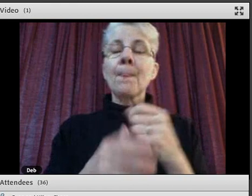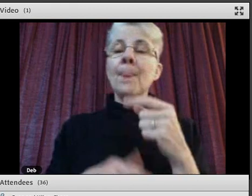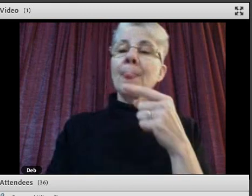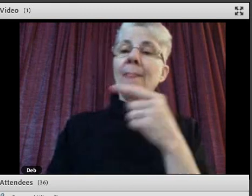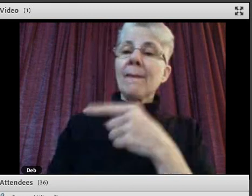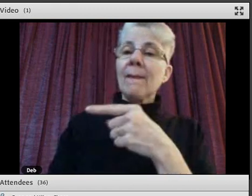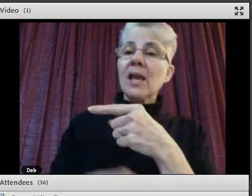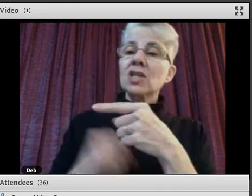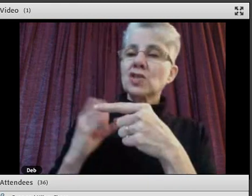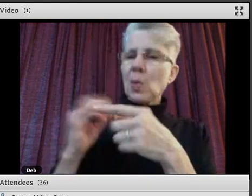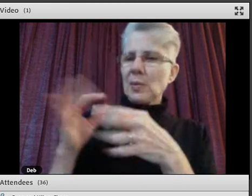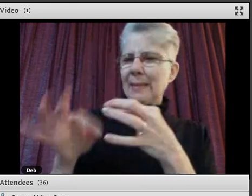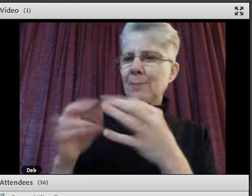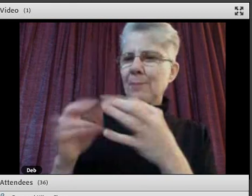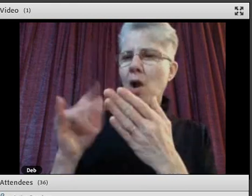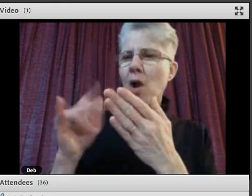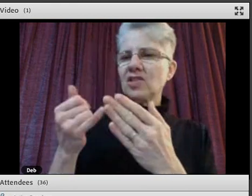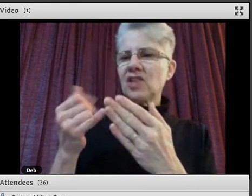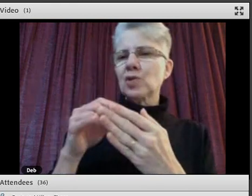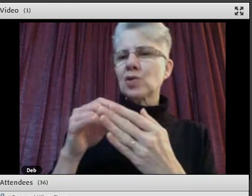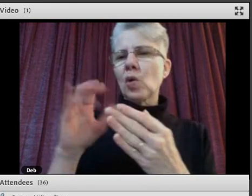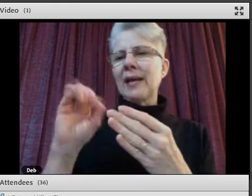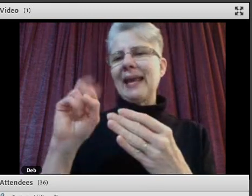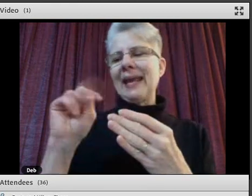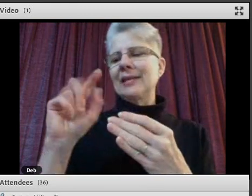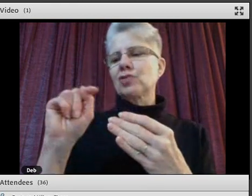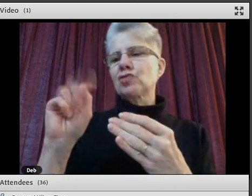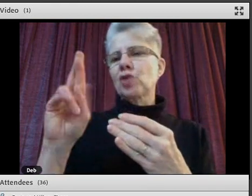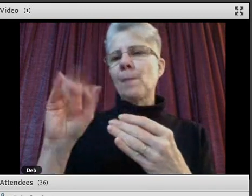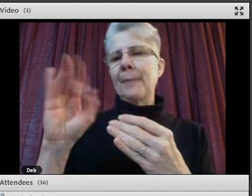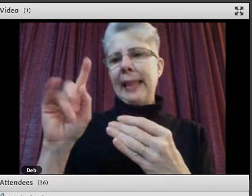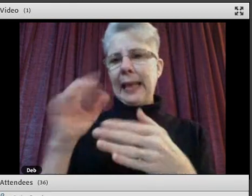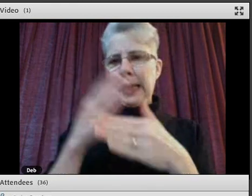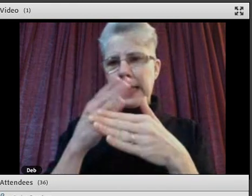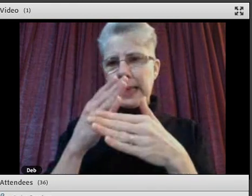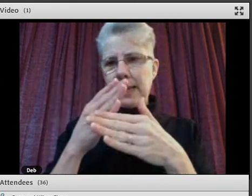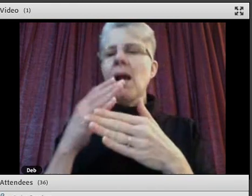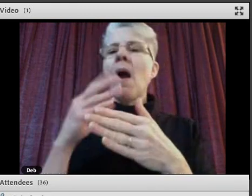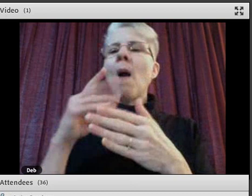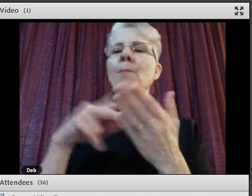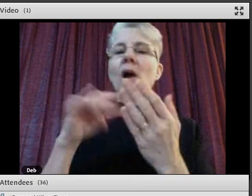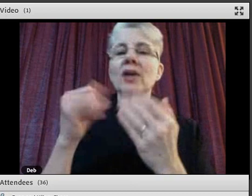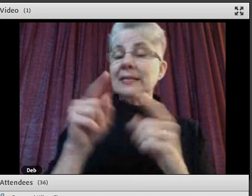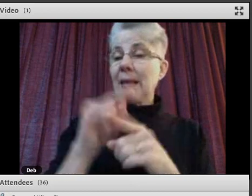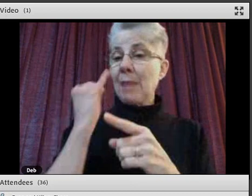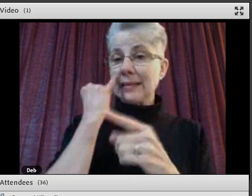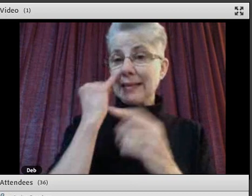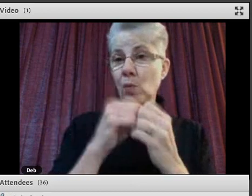So, an intermediate project here, same idea as the cardboard,